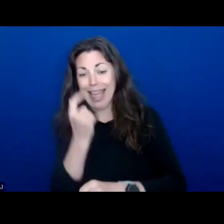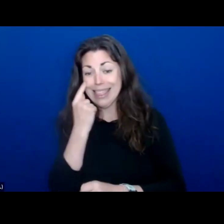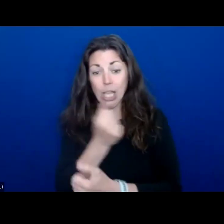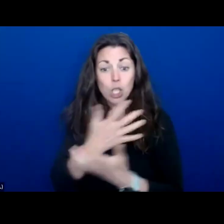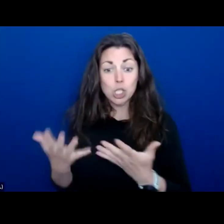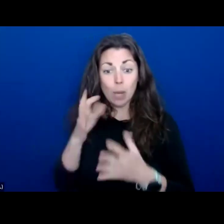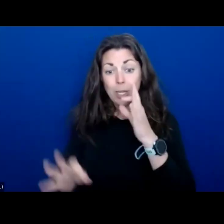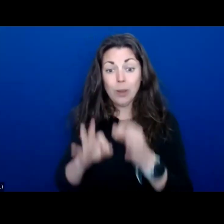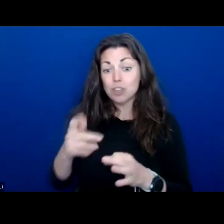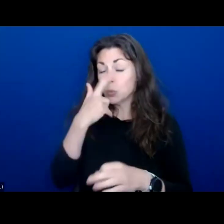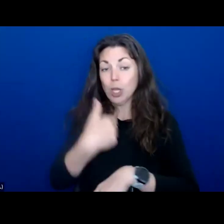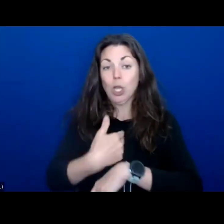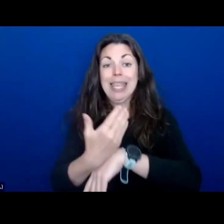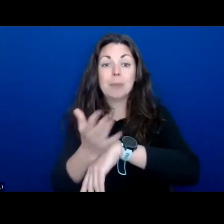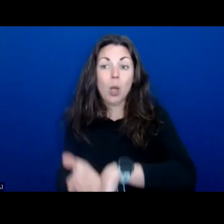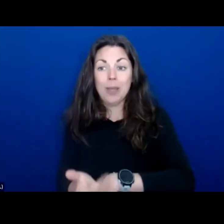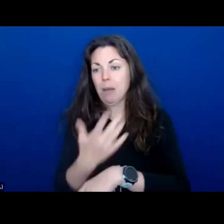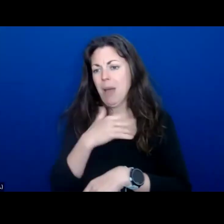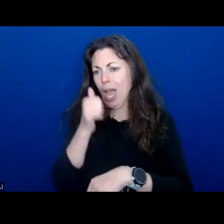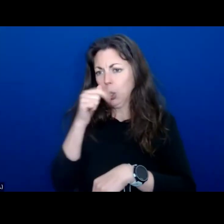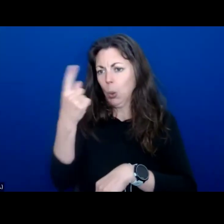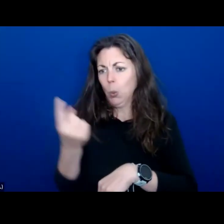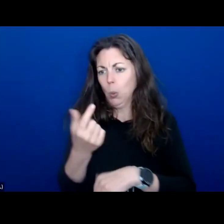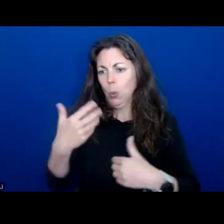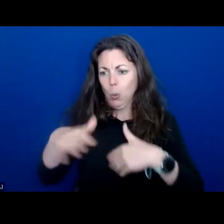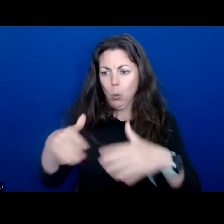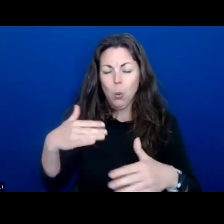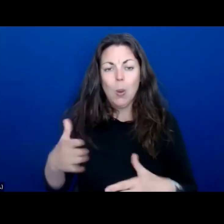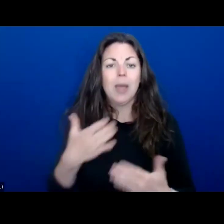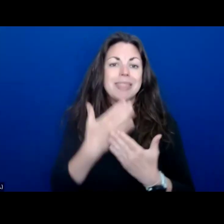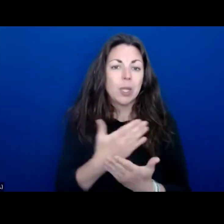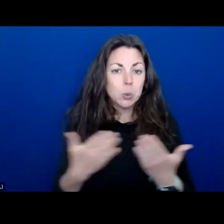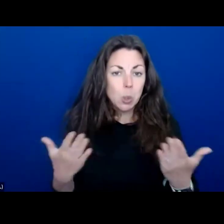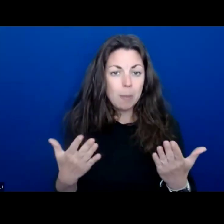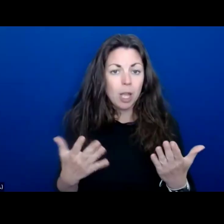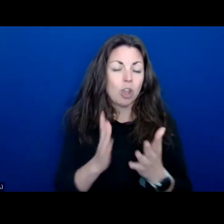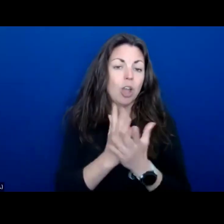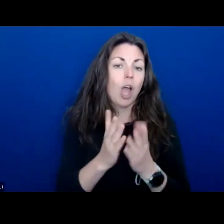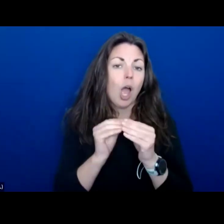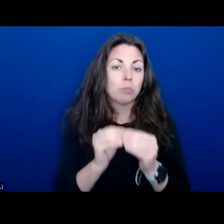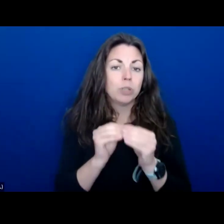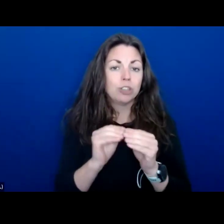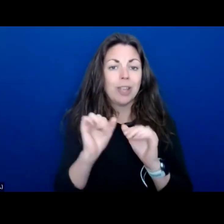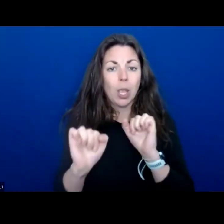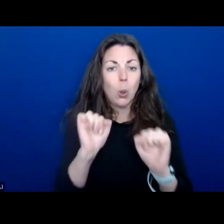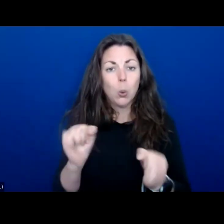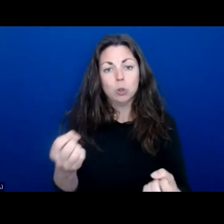We could just keep going, but I don't wanna keep you all. Thank you so much. We really, really appreciate you, you sharing your expertise.